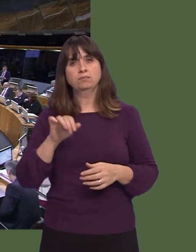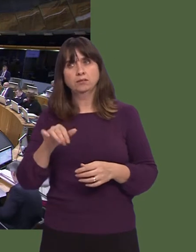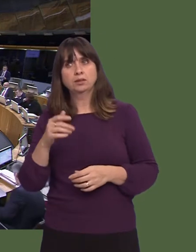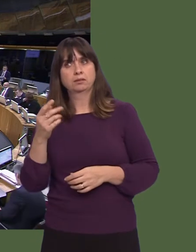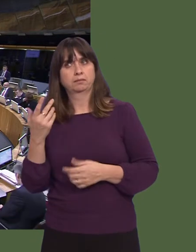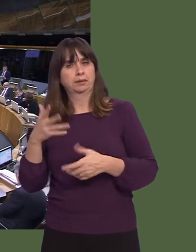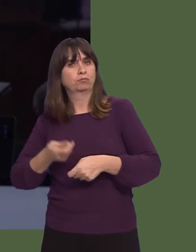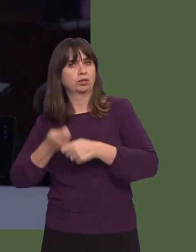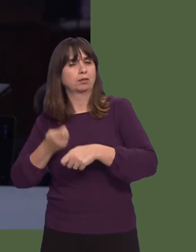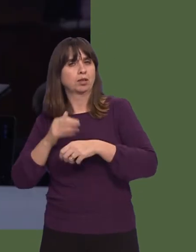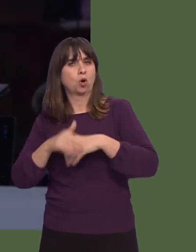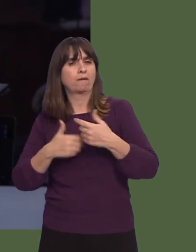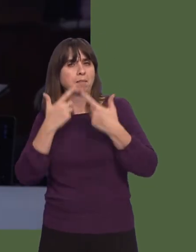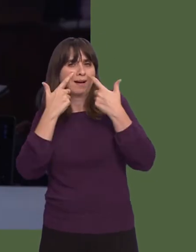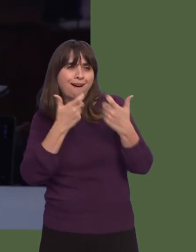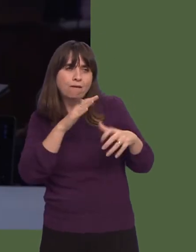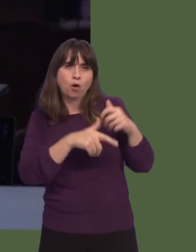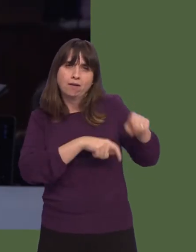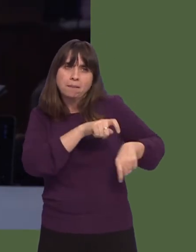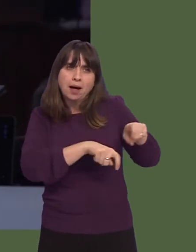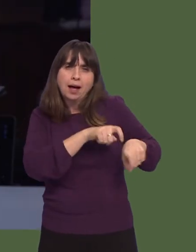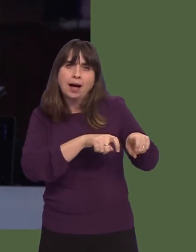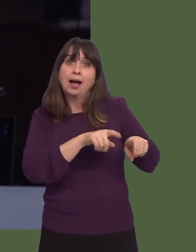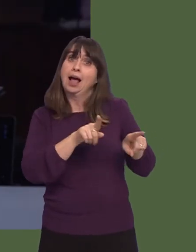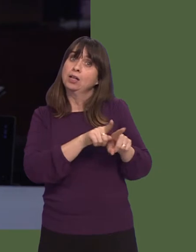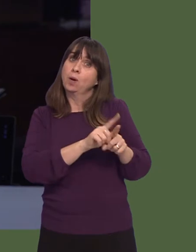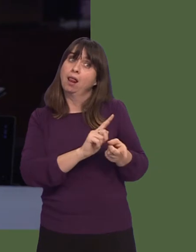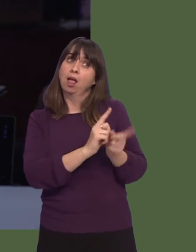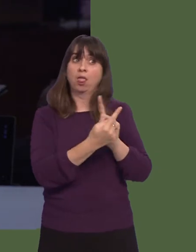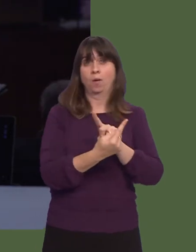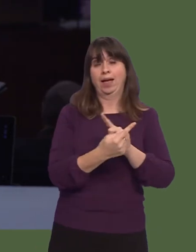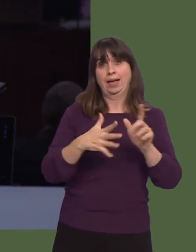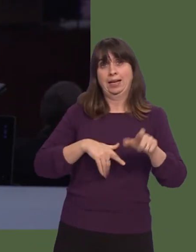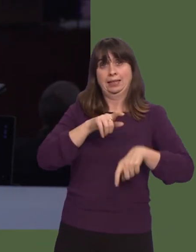Members, and we do need to make steps to encourage safe cycling. Unfortunately, when cyclists